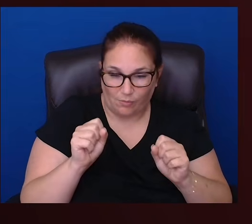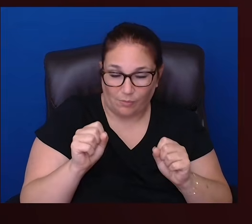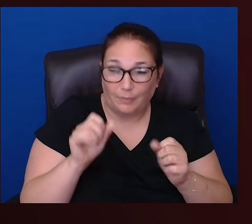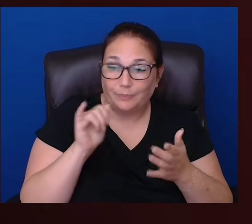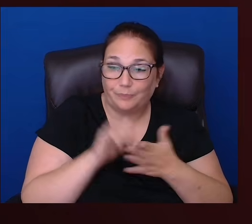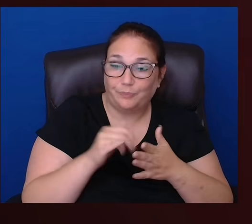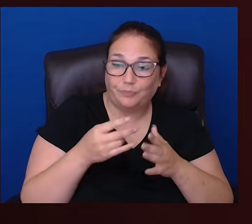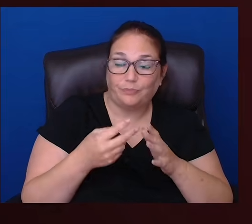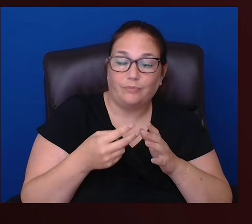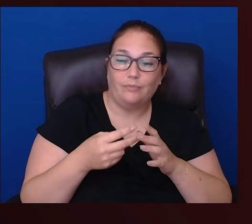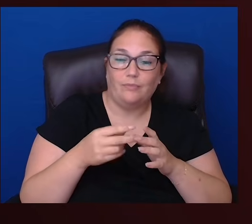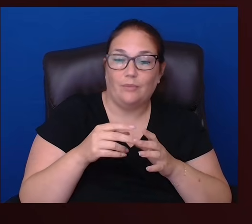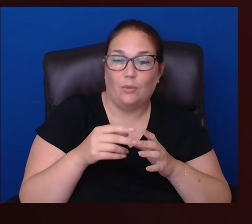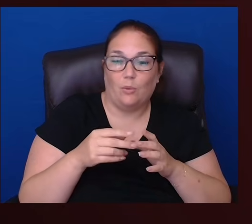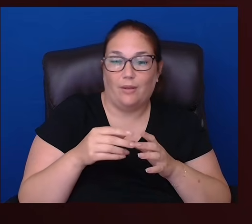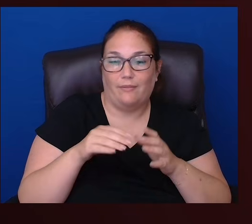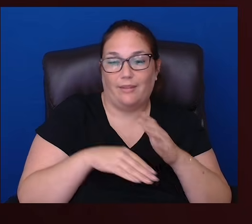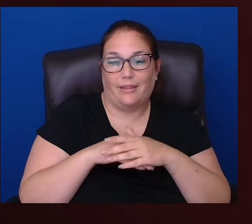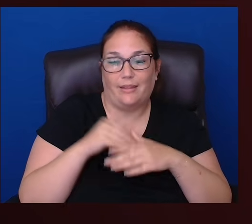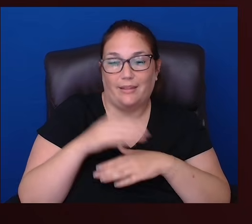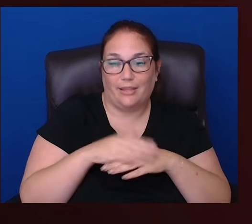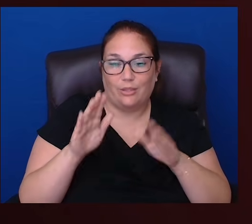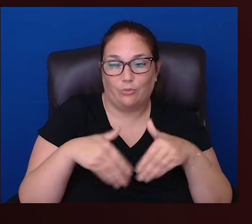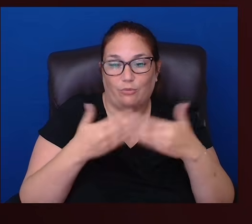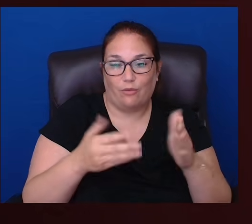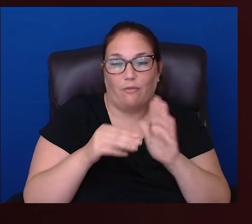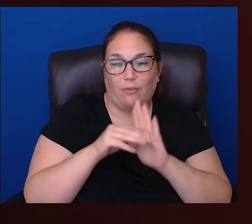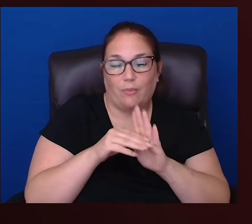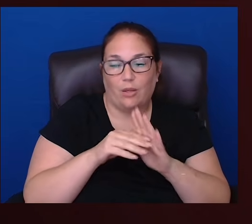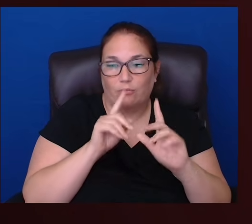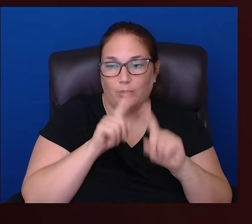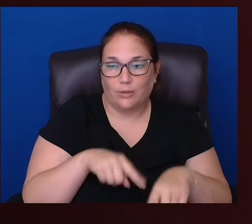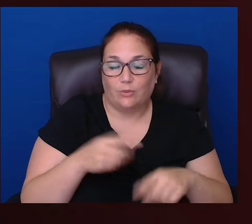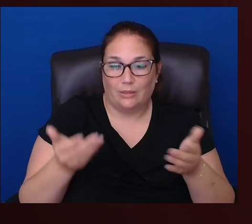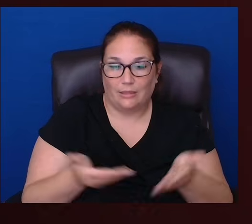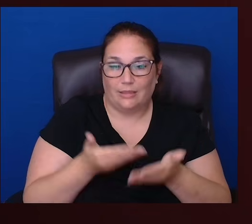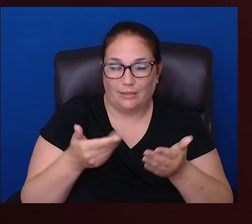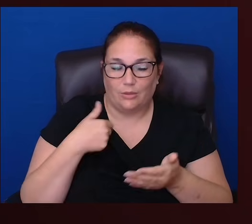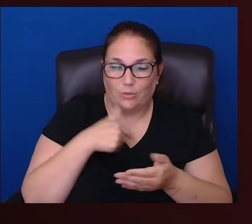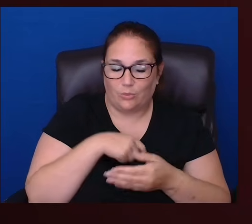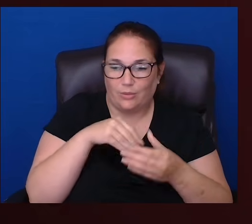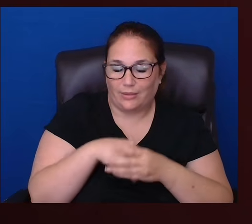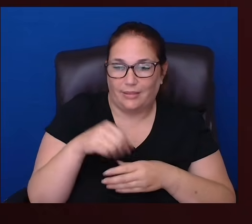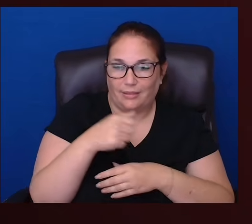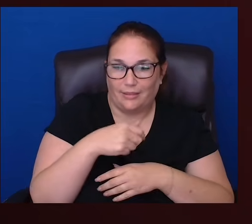provides from a model's responses. So, here we are in the application and we're getting ready to upload